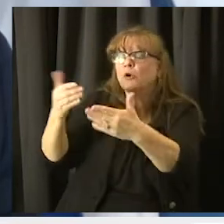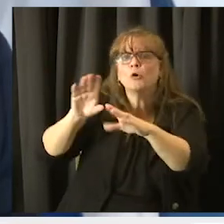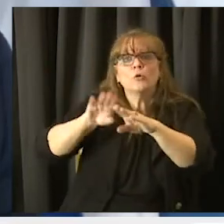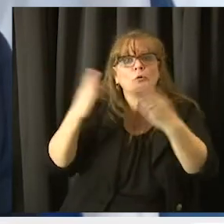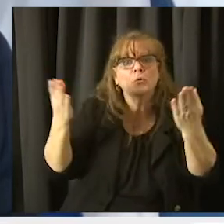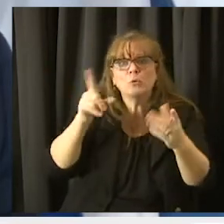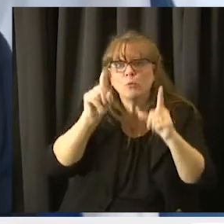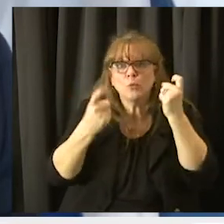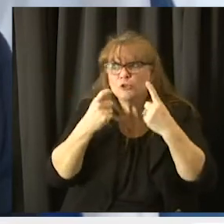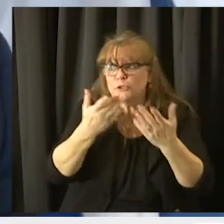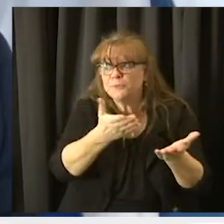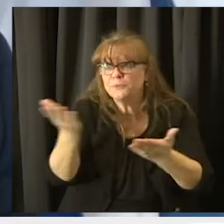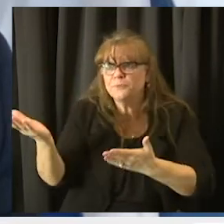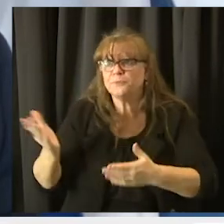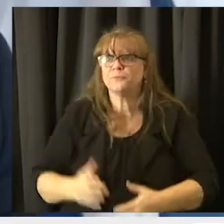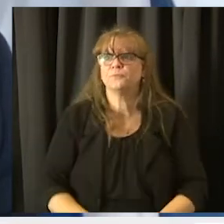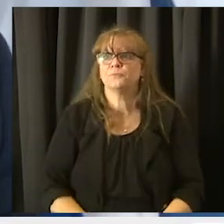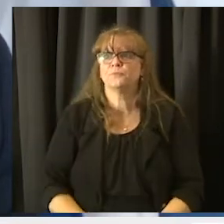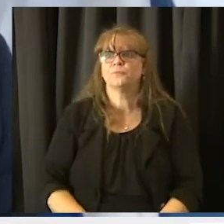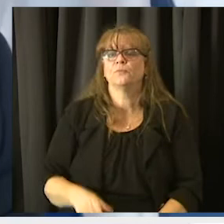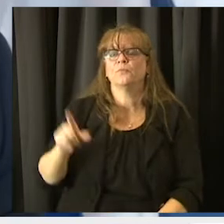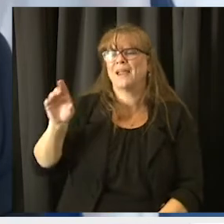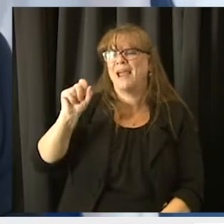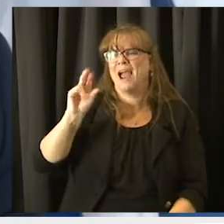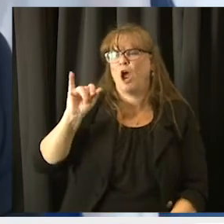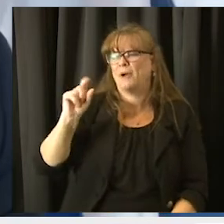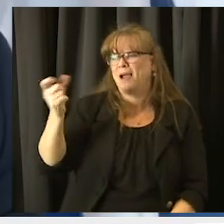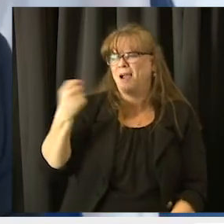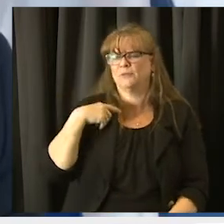just a few questions if you don't mind the first is i just wanted to firm up